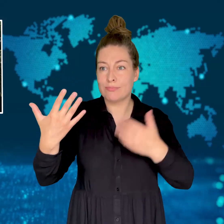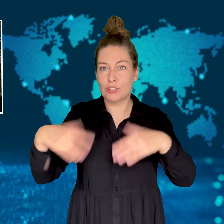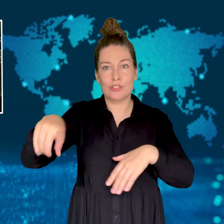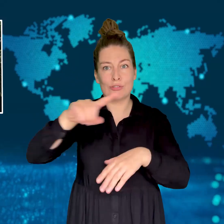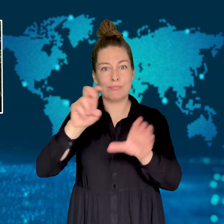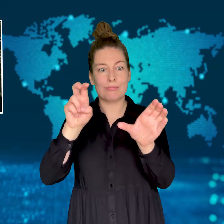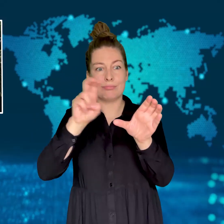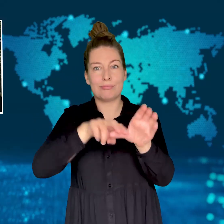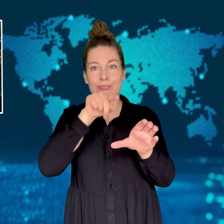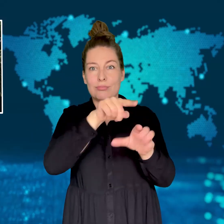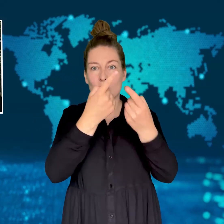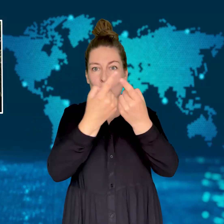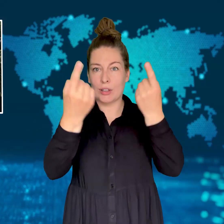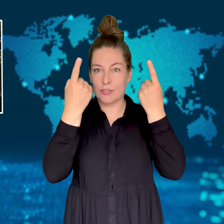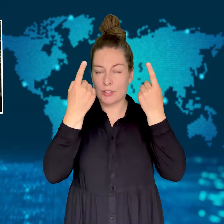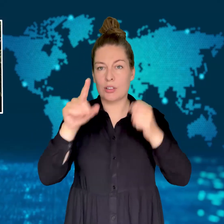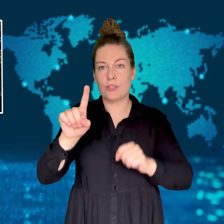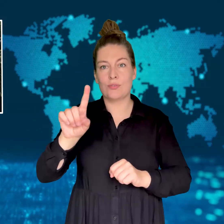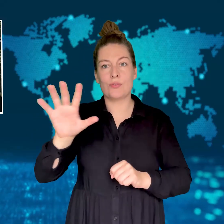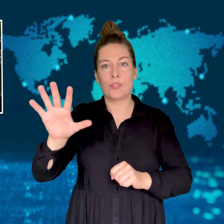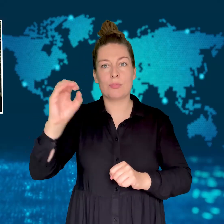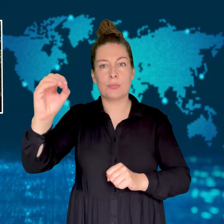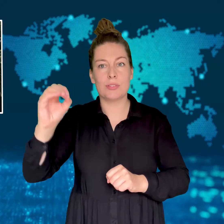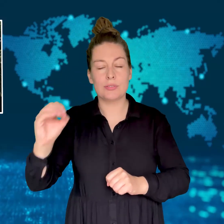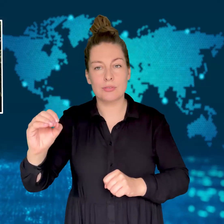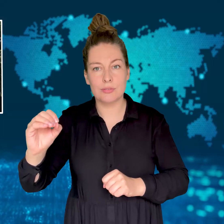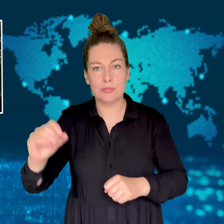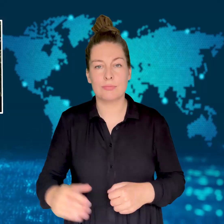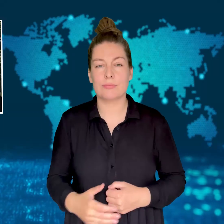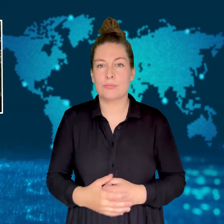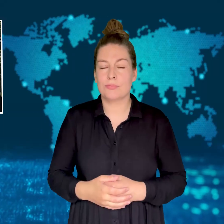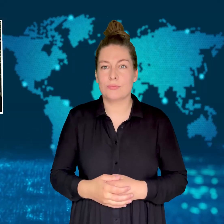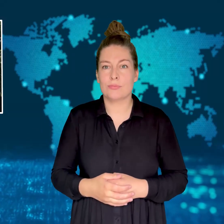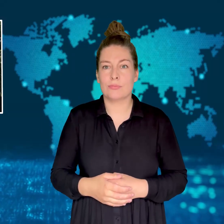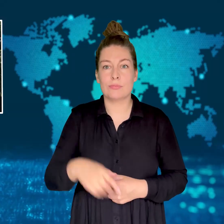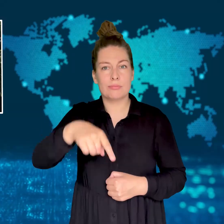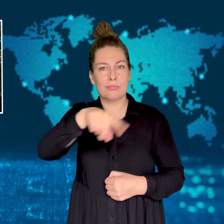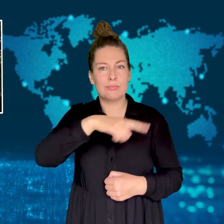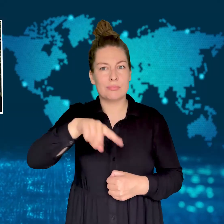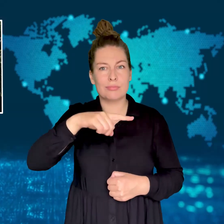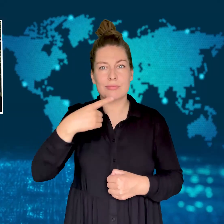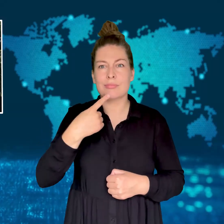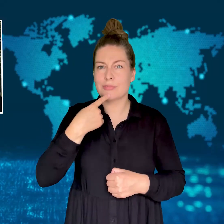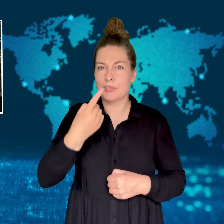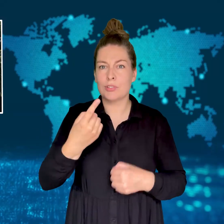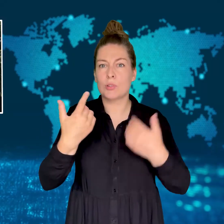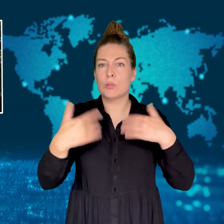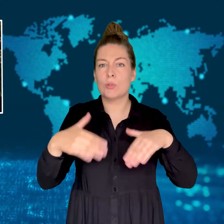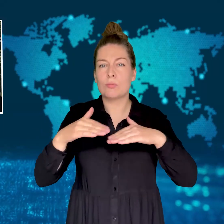They allege that they are admitted based on what family they are